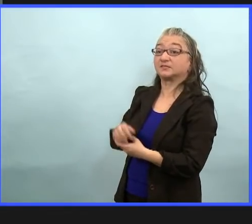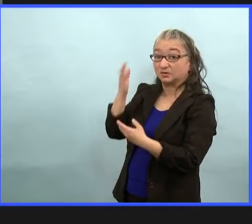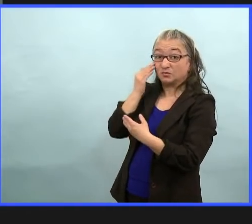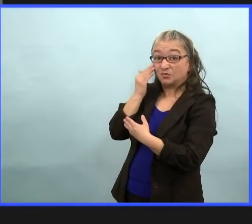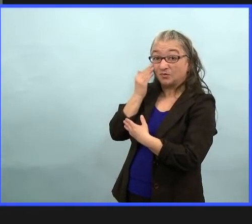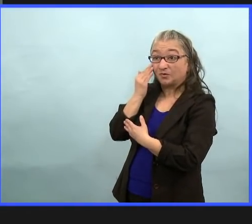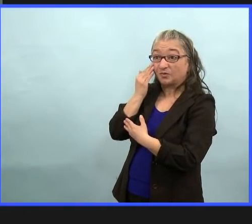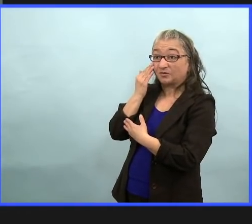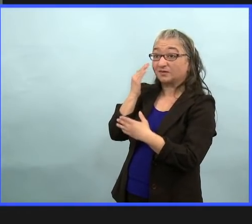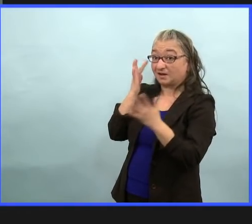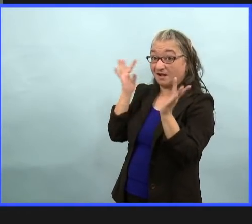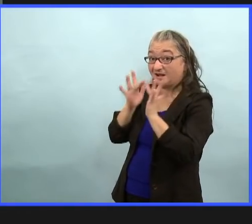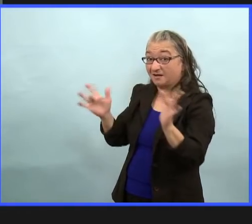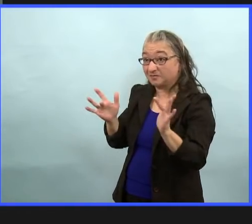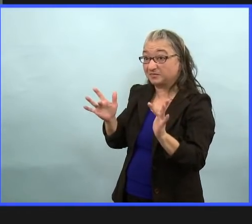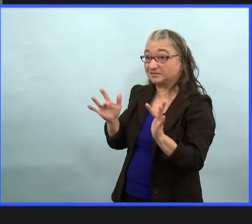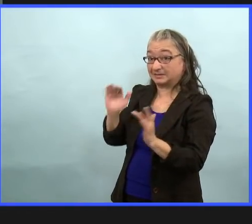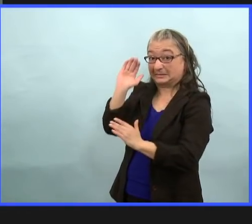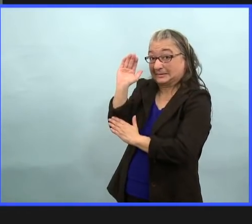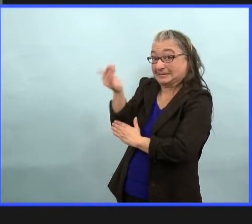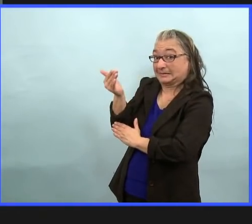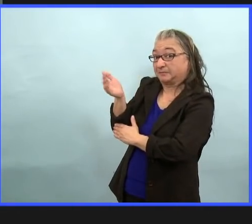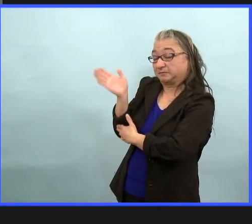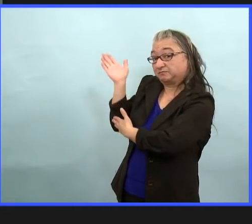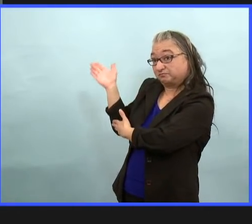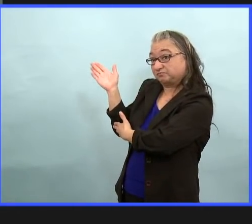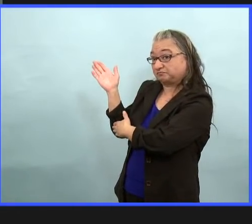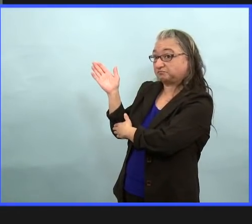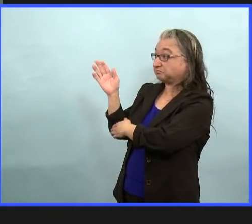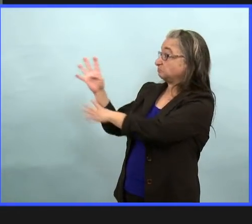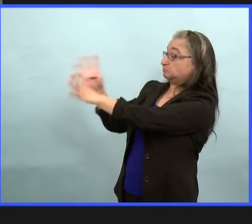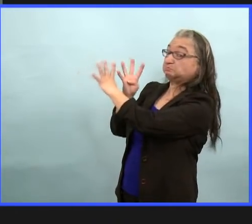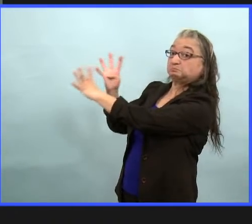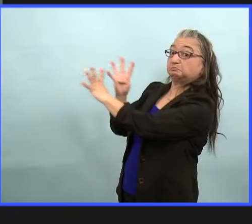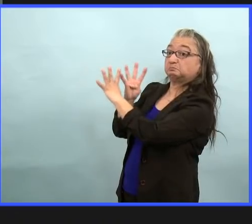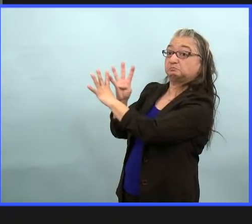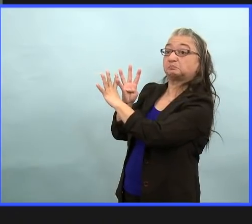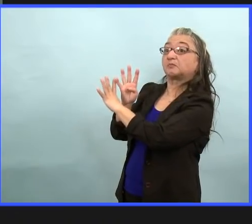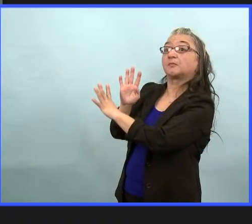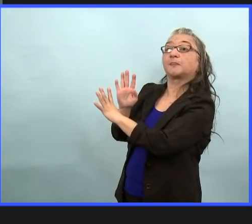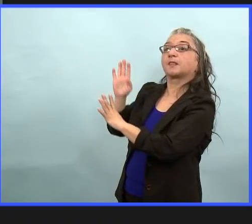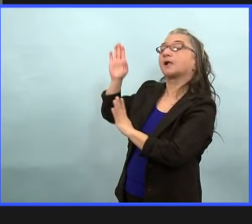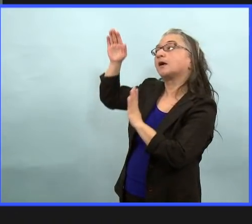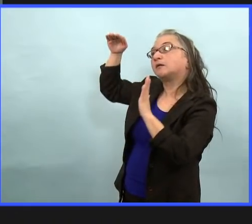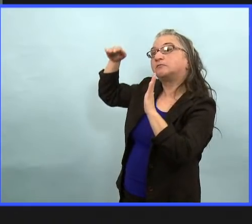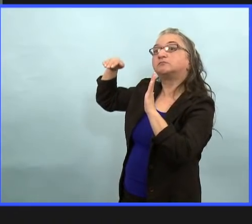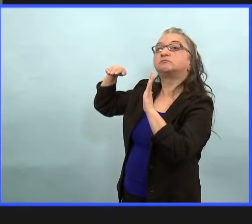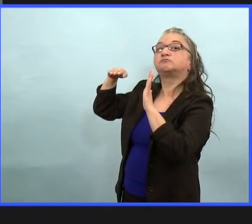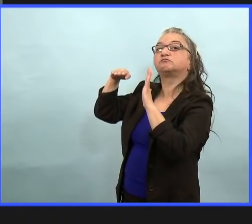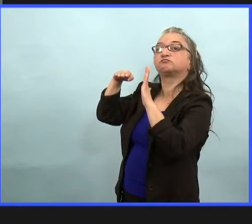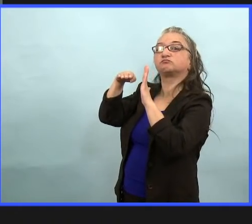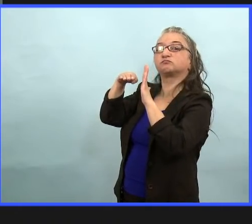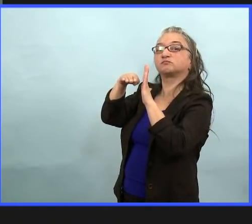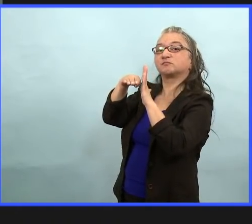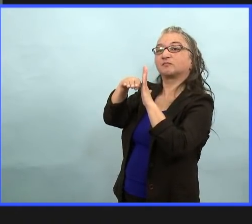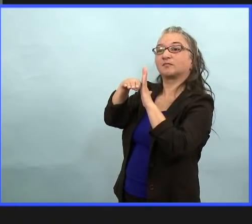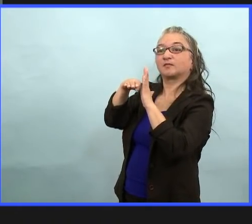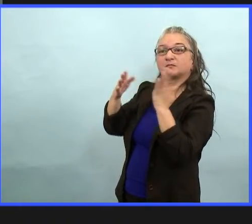be at least plateauing what would be your criteria to start considering putting icu staff back in